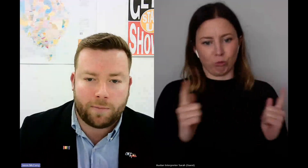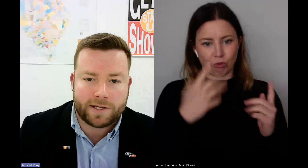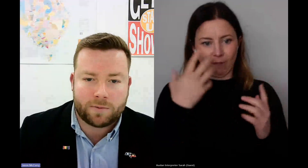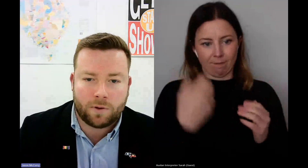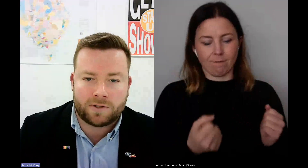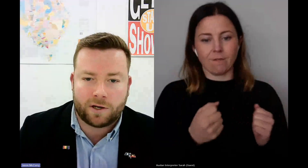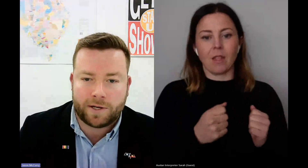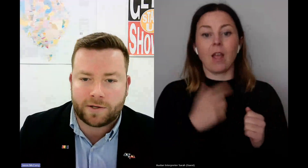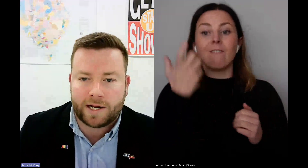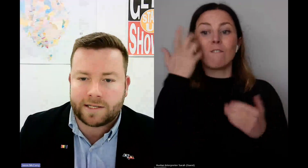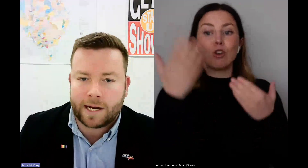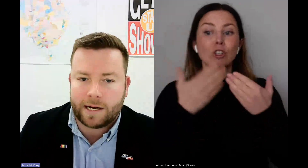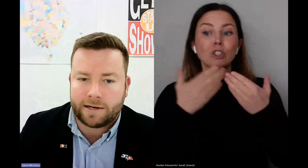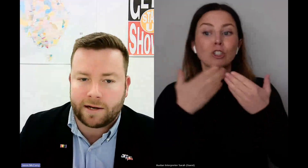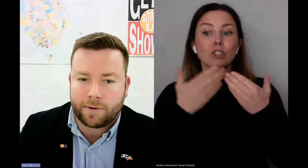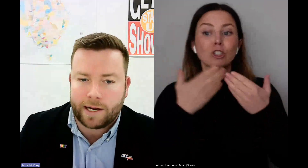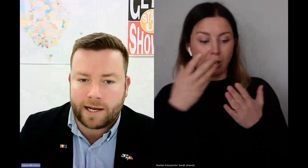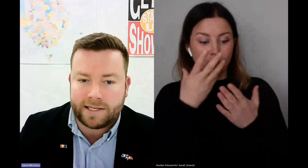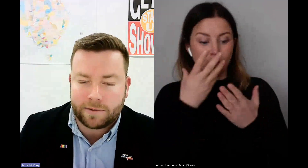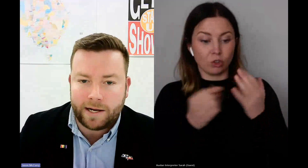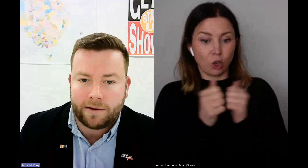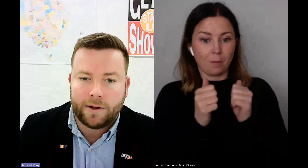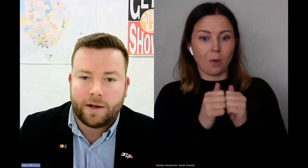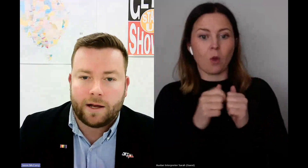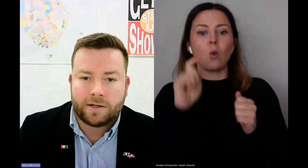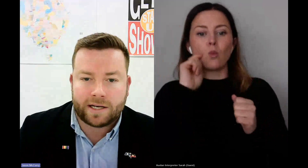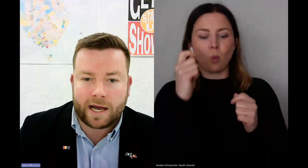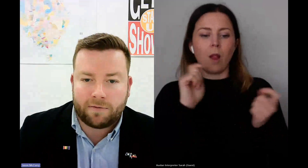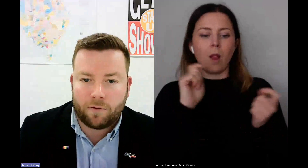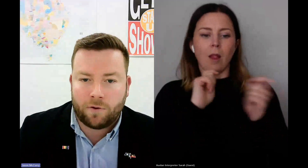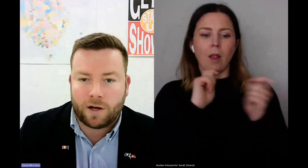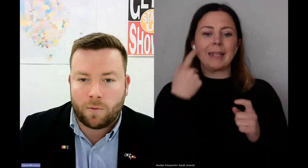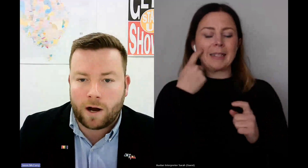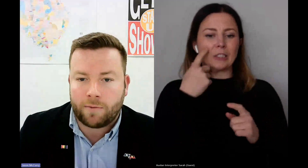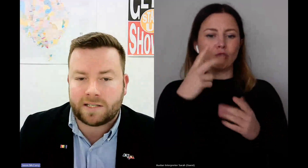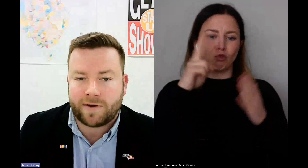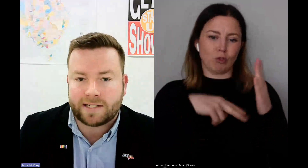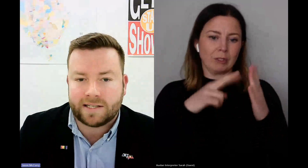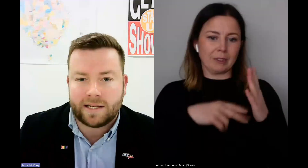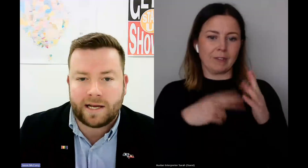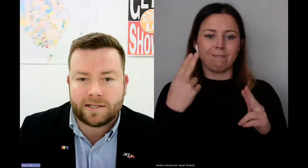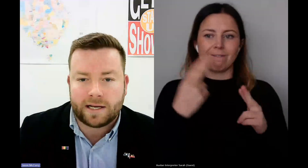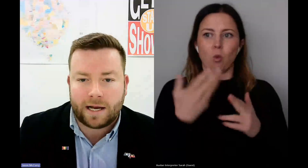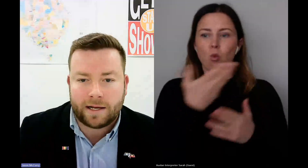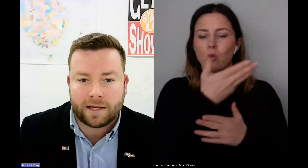documents will also be translated into Easy Read to cater for a wide range of access needs in